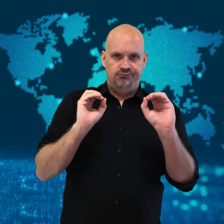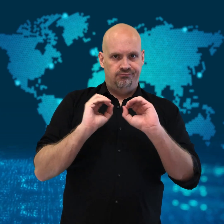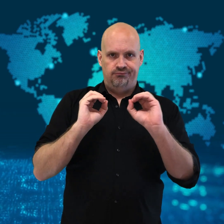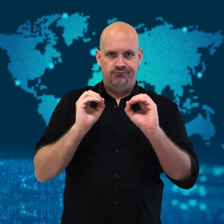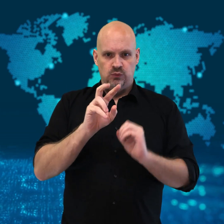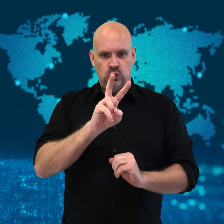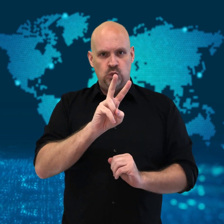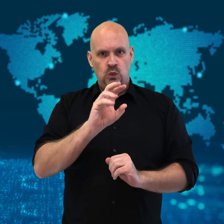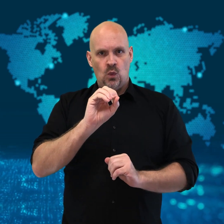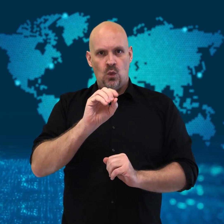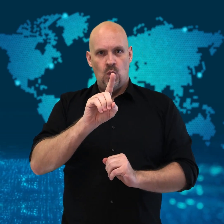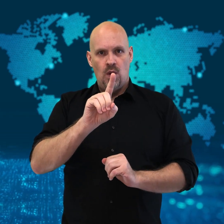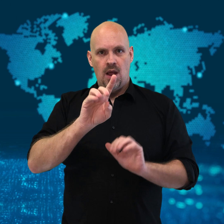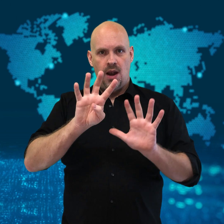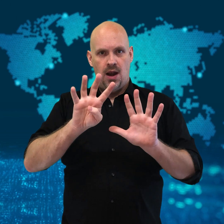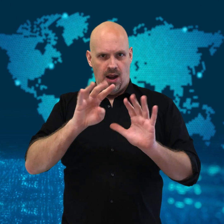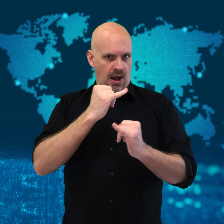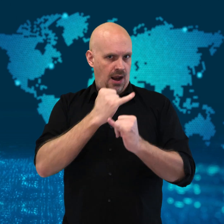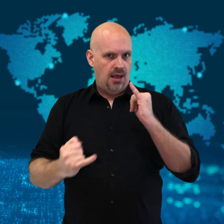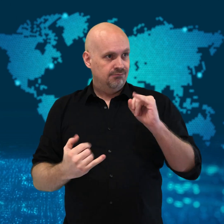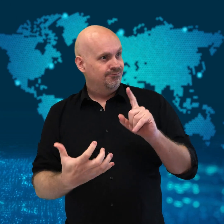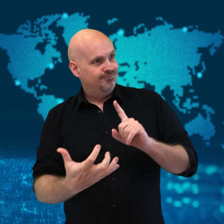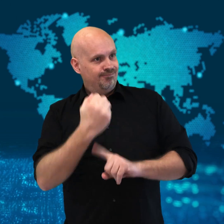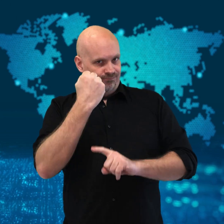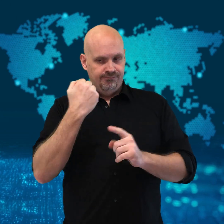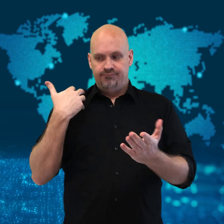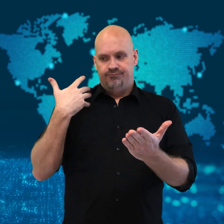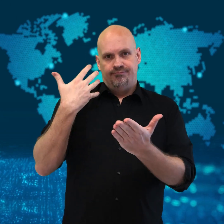a fire hydrant and hit a tree.